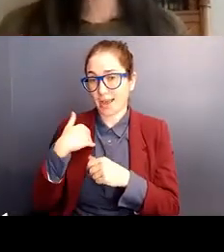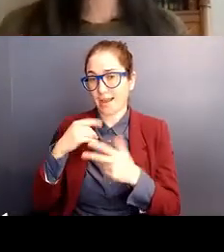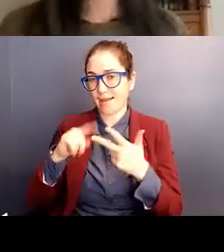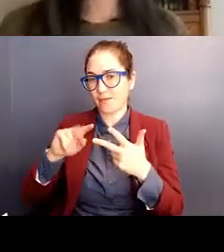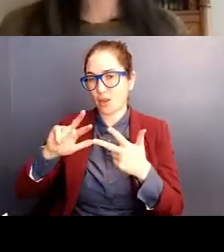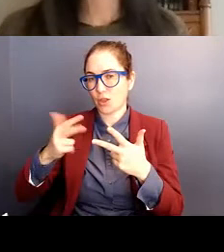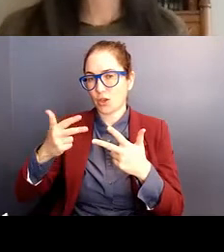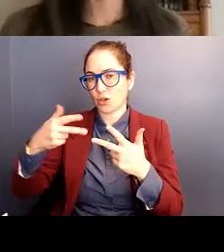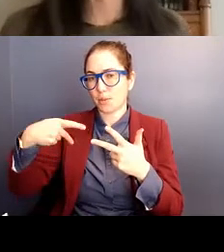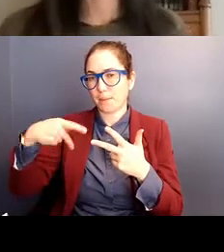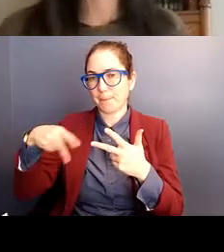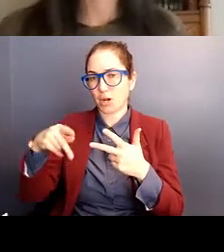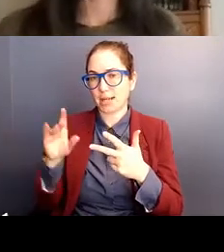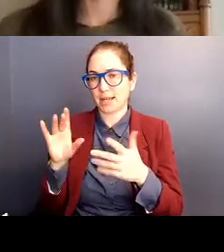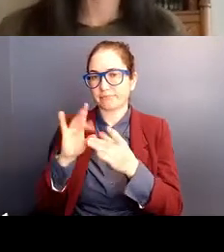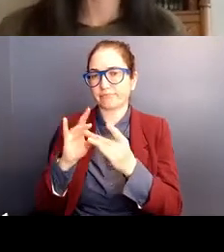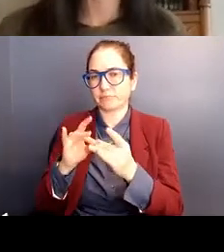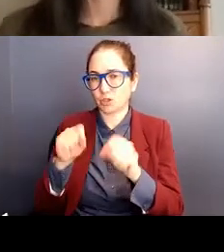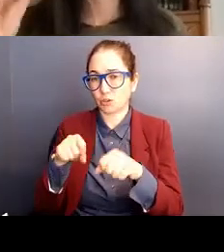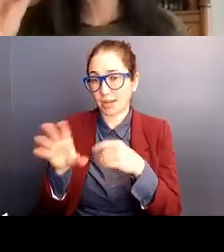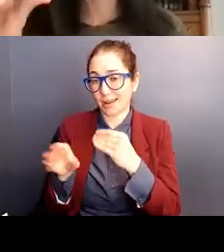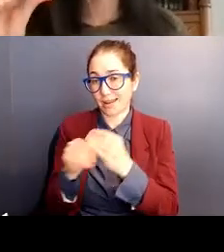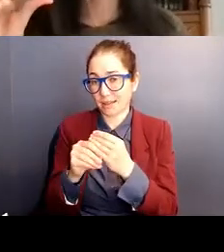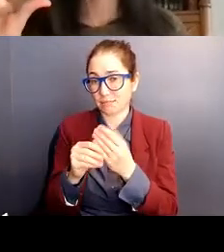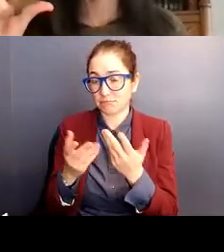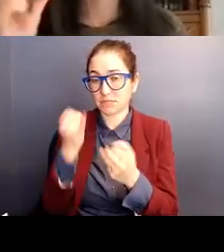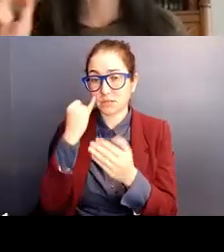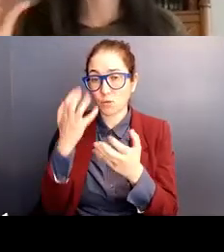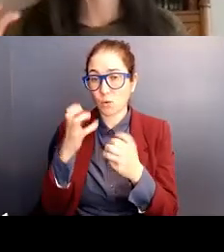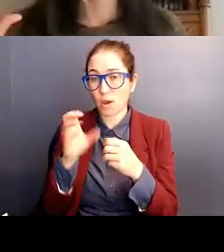if you wanted to add sort of that closed captioning element or